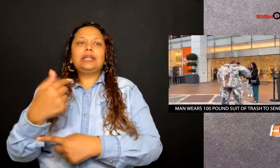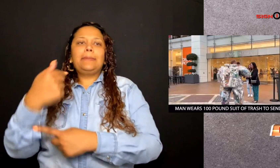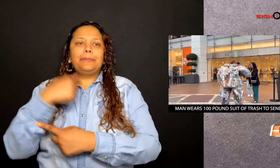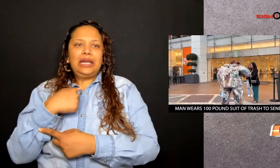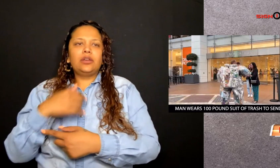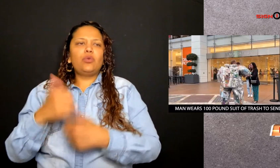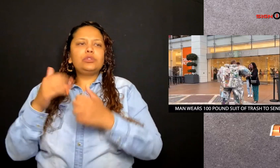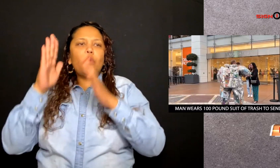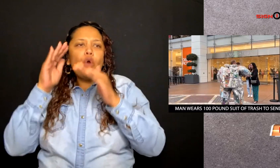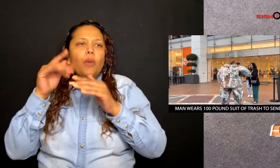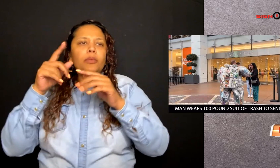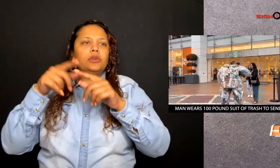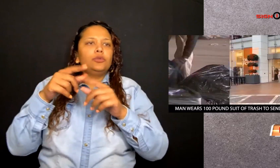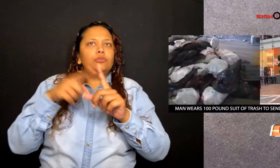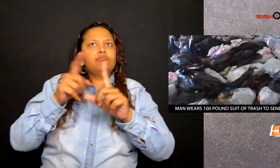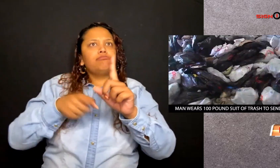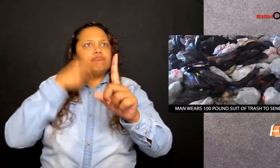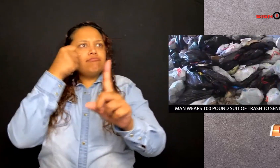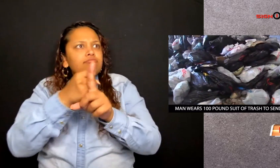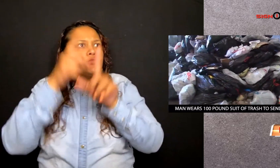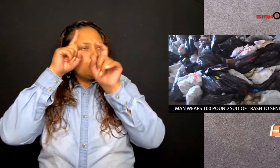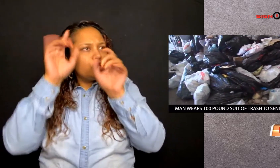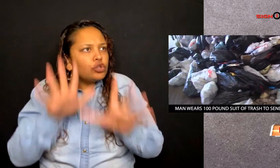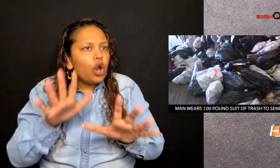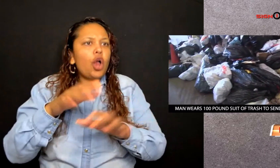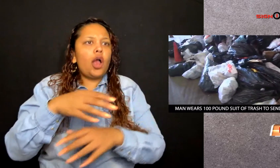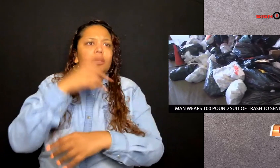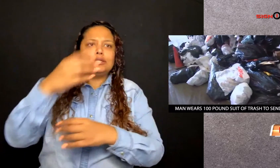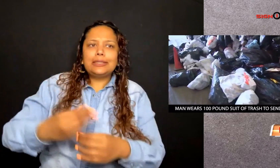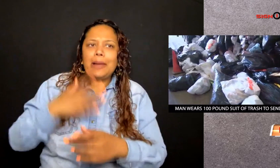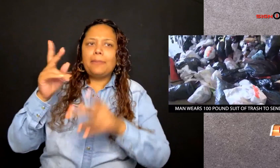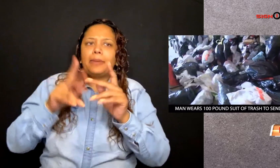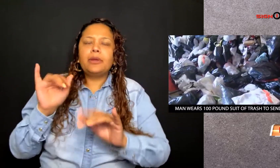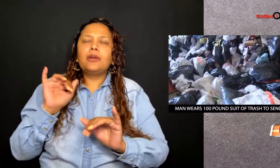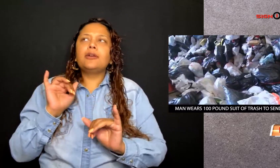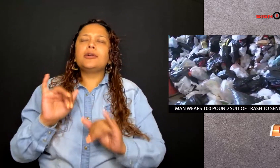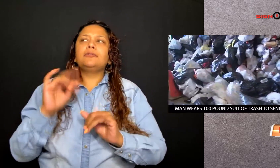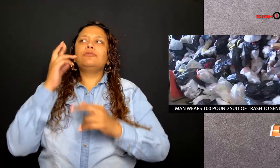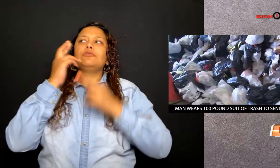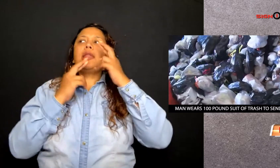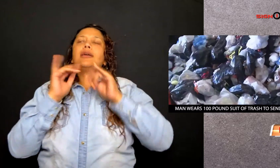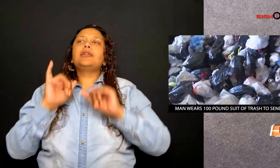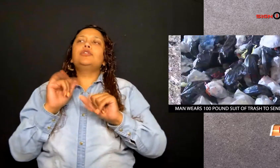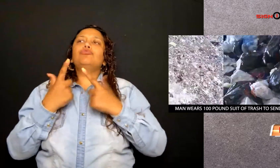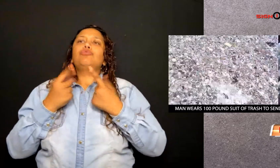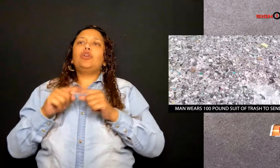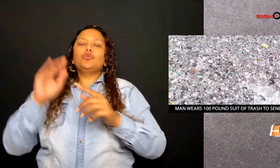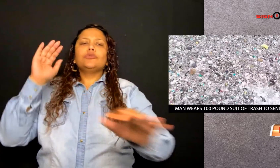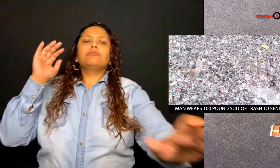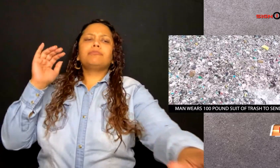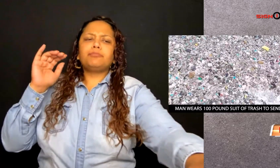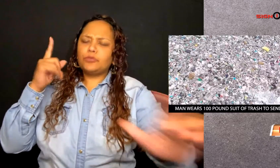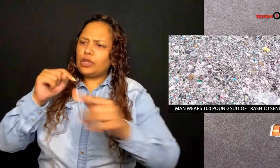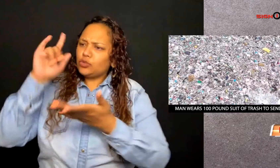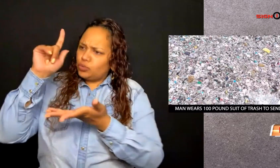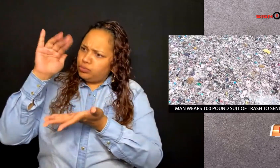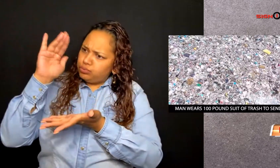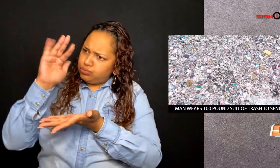film project called Trash Me which hopes to shock and inspire people to drastically reduce